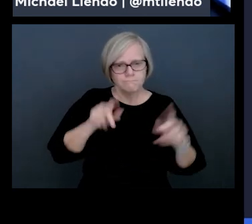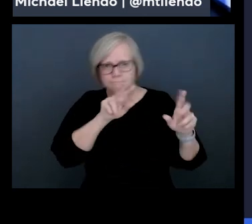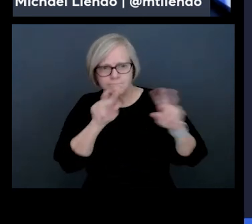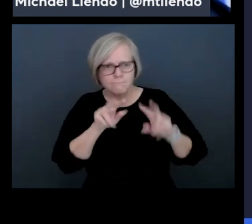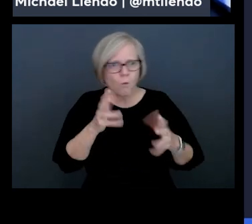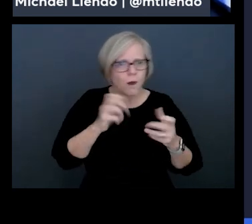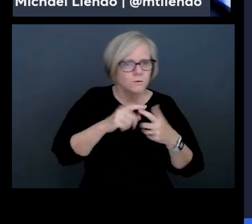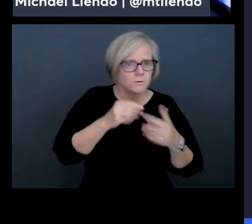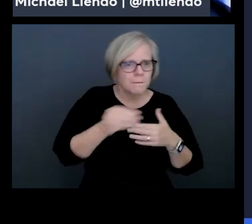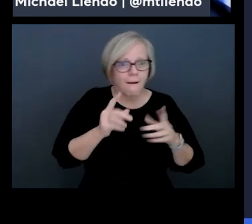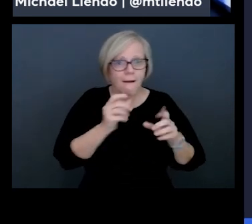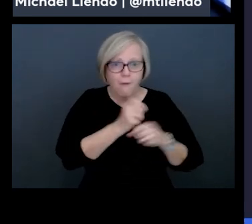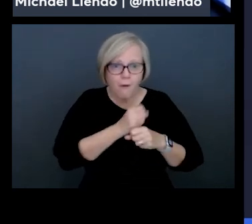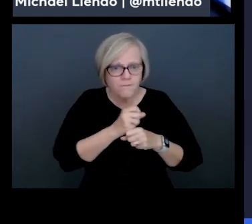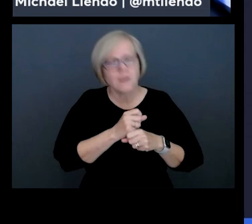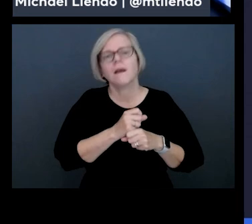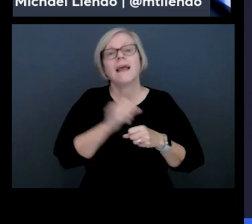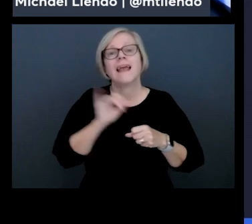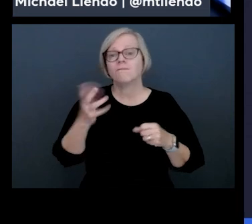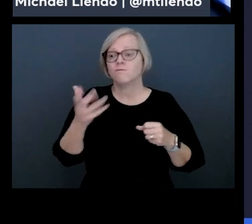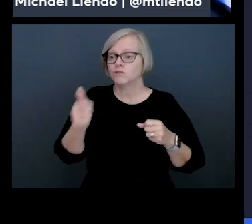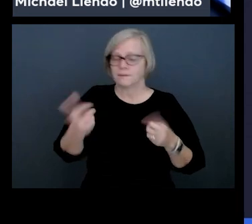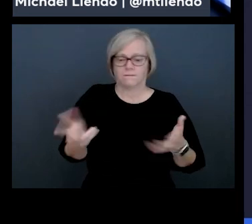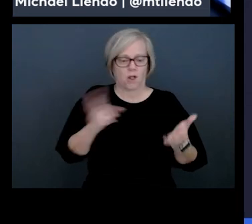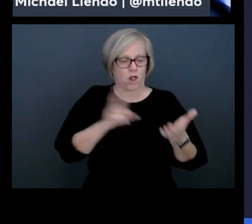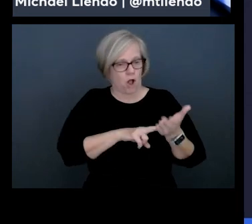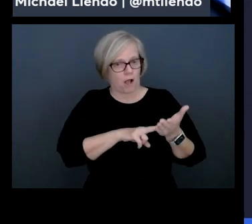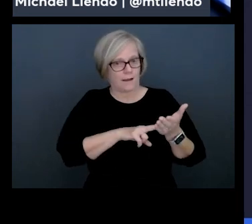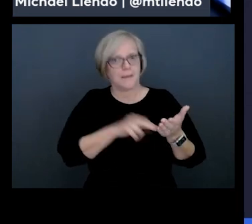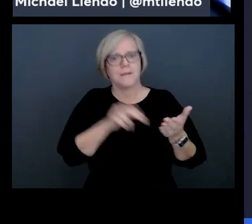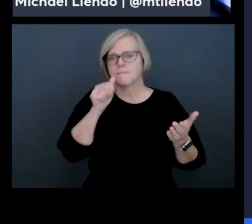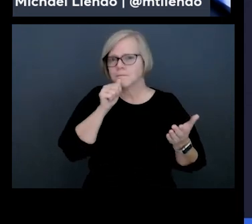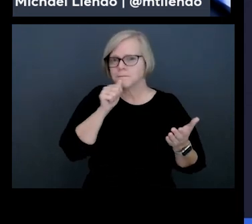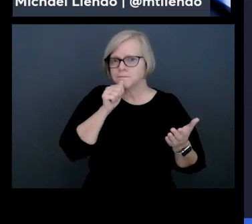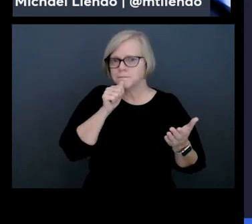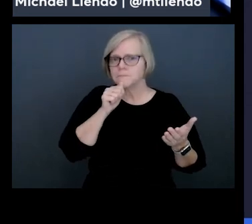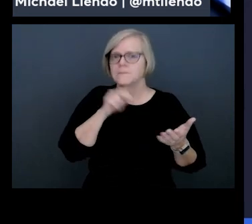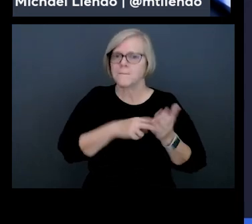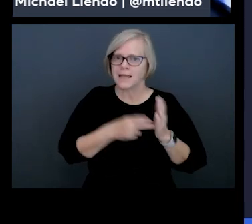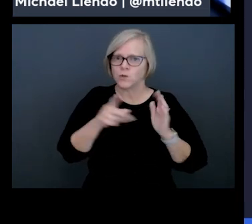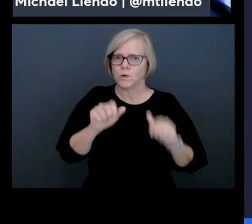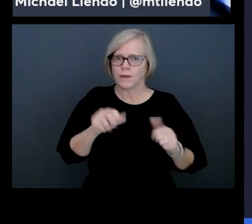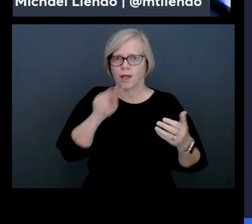well, then if you're logged in private, then you have the ability to read those products.